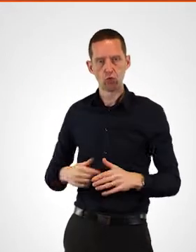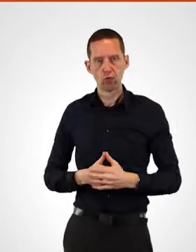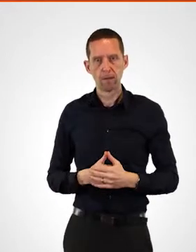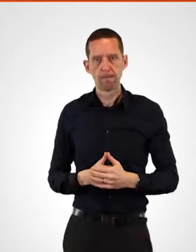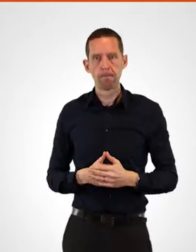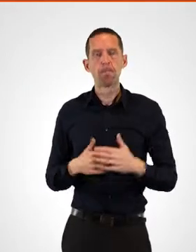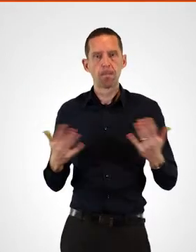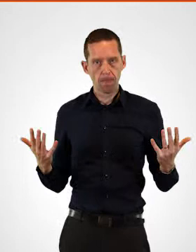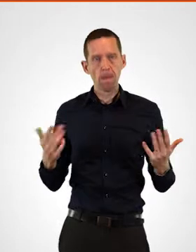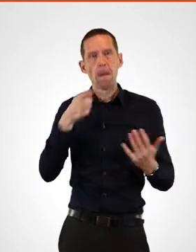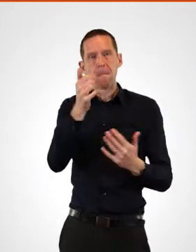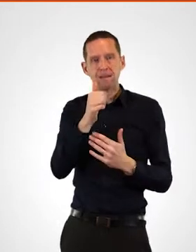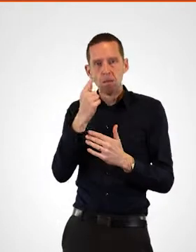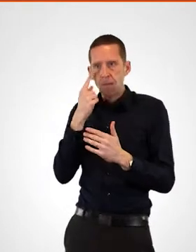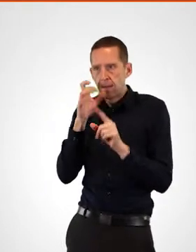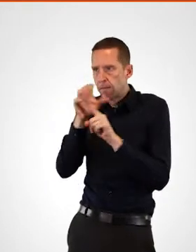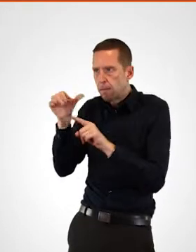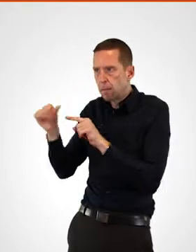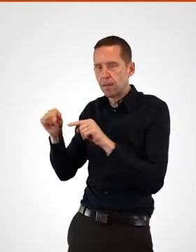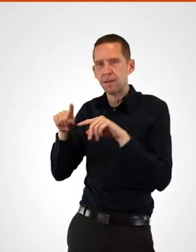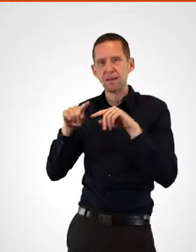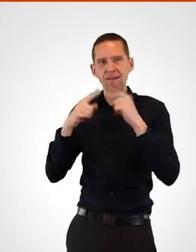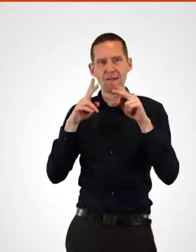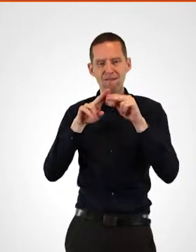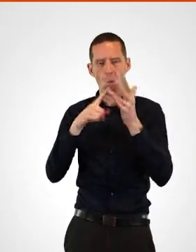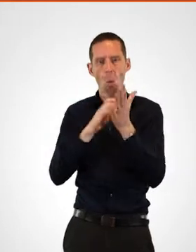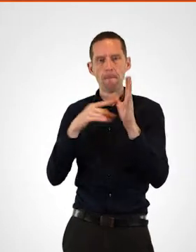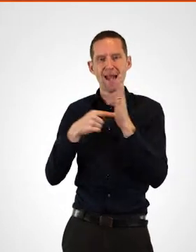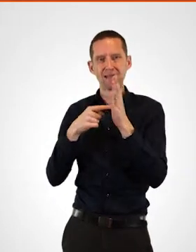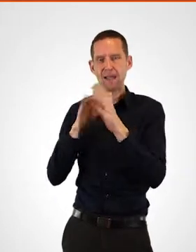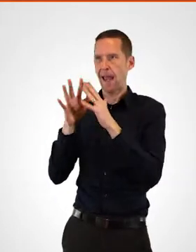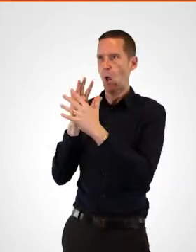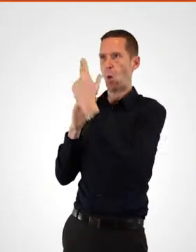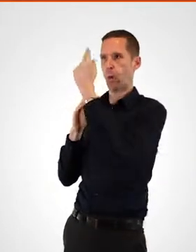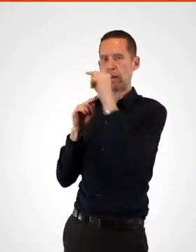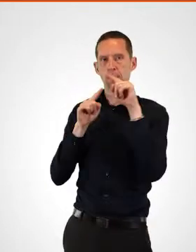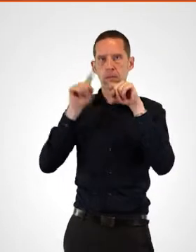and of course identifying the formants which are changing as somebody is talking.